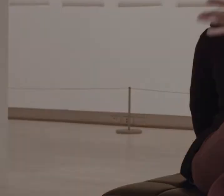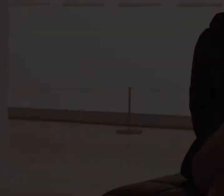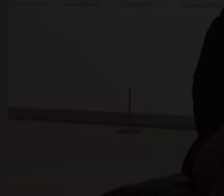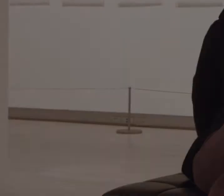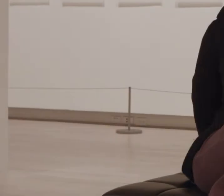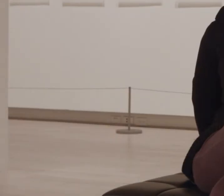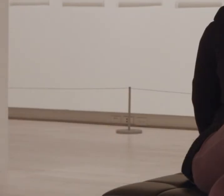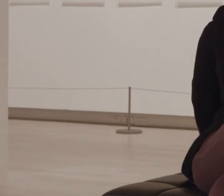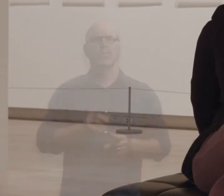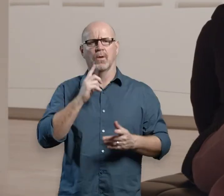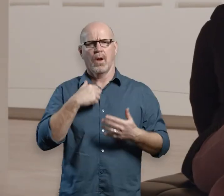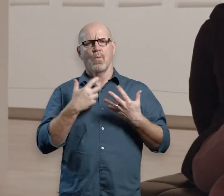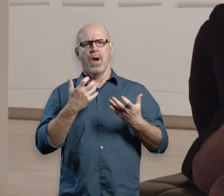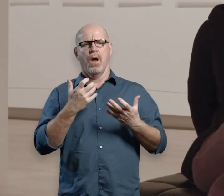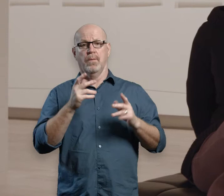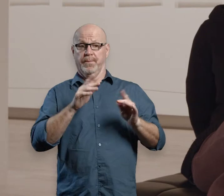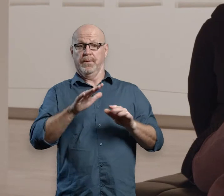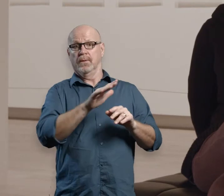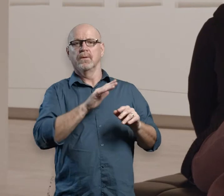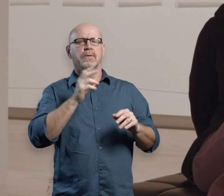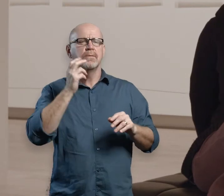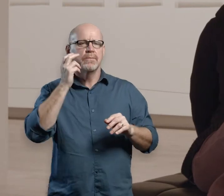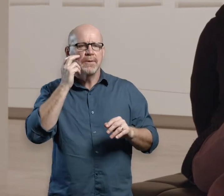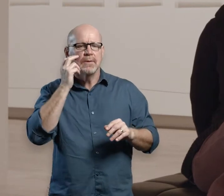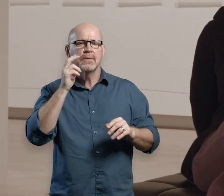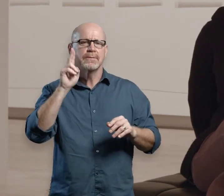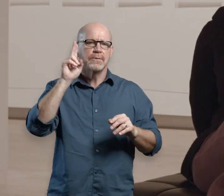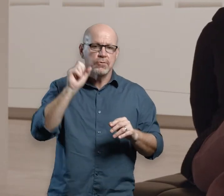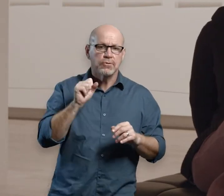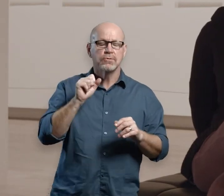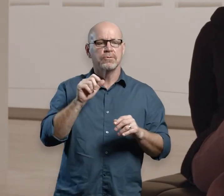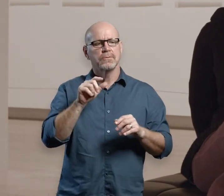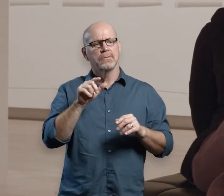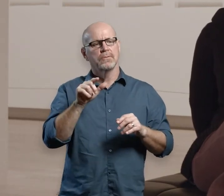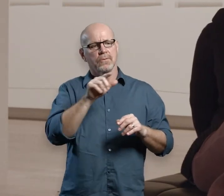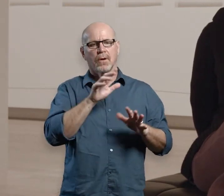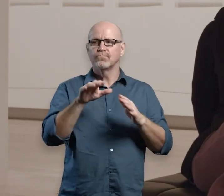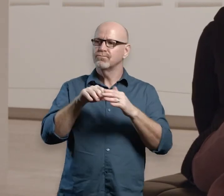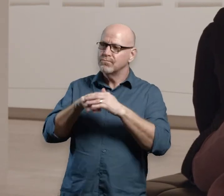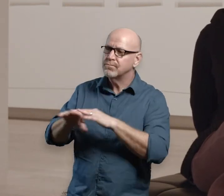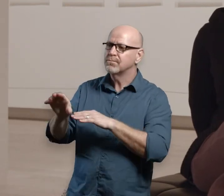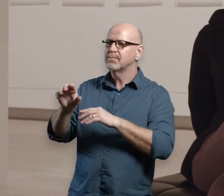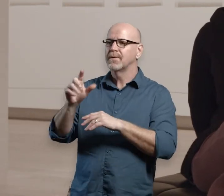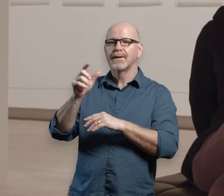I want visually impaired folks and blind folks to come in the gallery and immediately